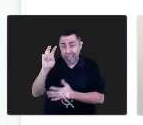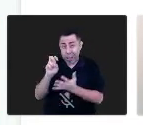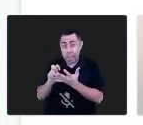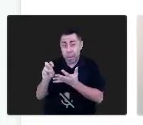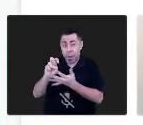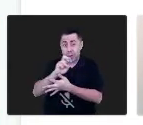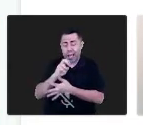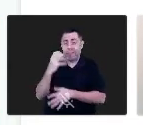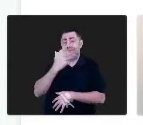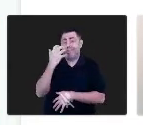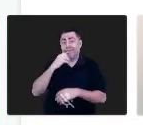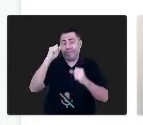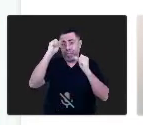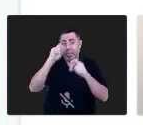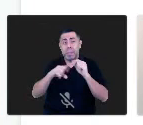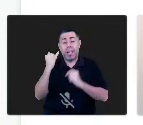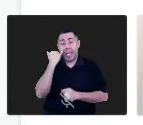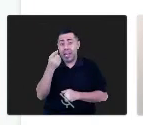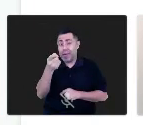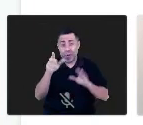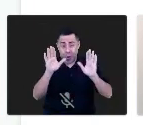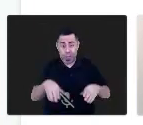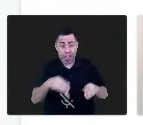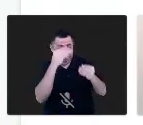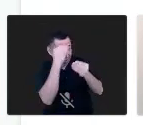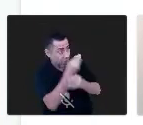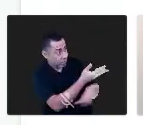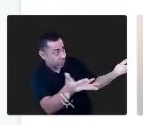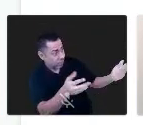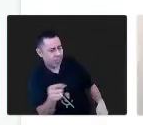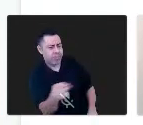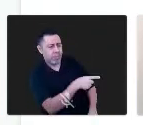your wins no one else will know so often like you know people look at their resumes and they're like